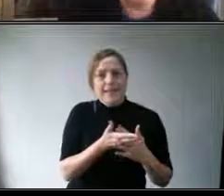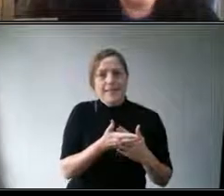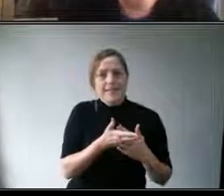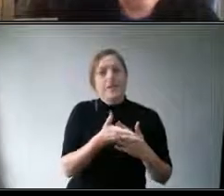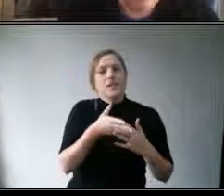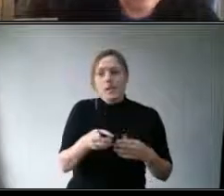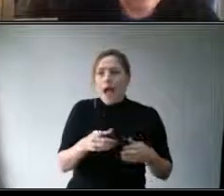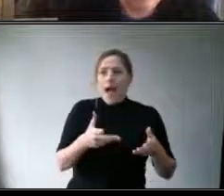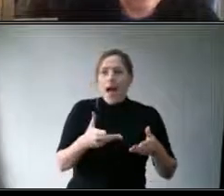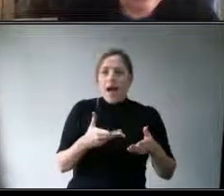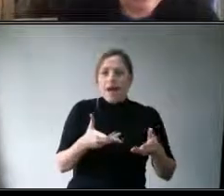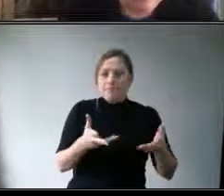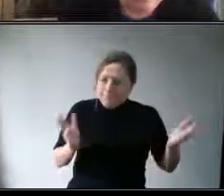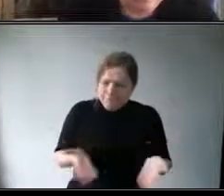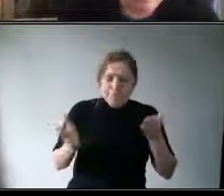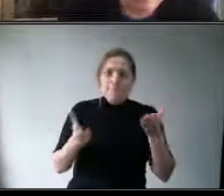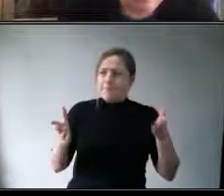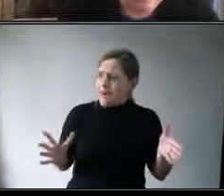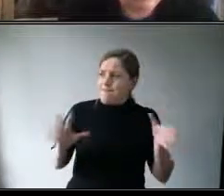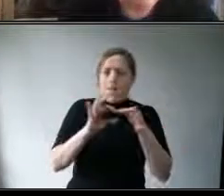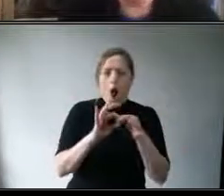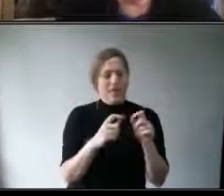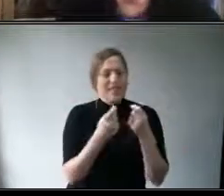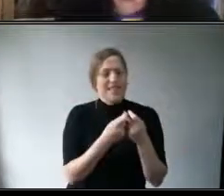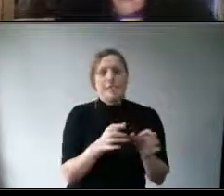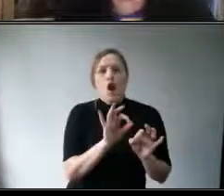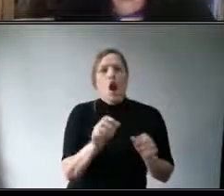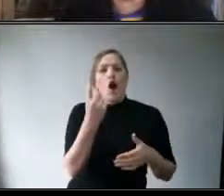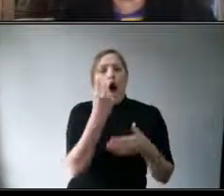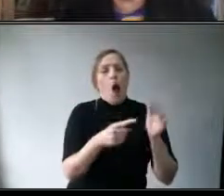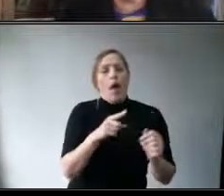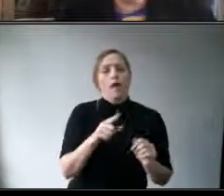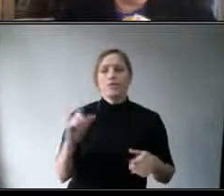as you possibly can to embed and that's why we focused around making it an actual role